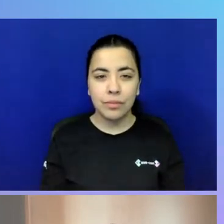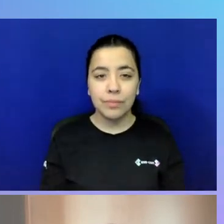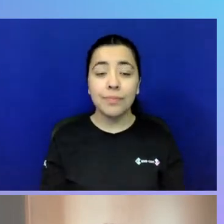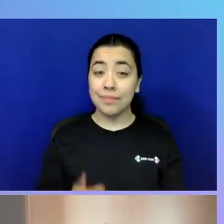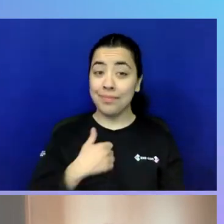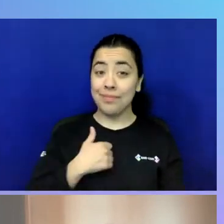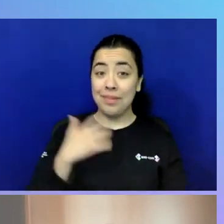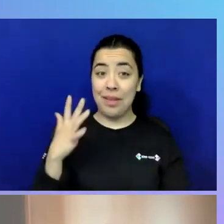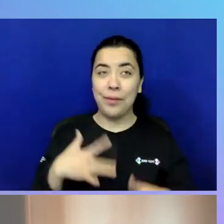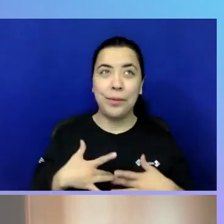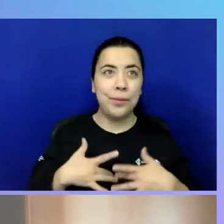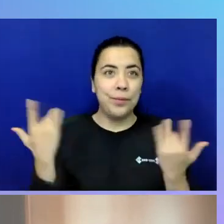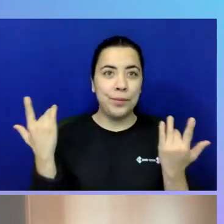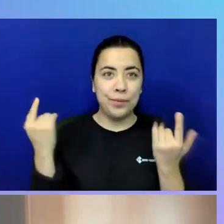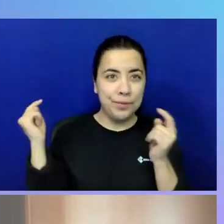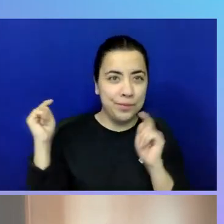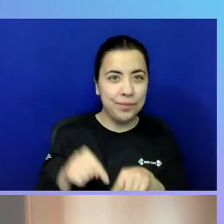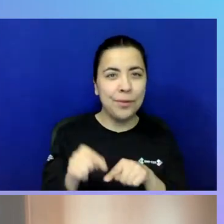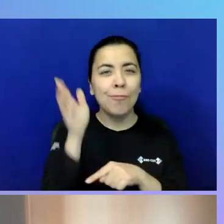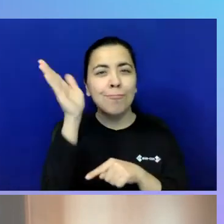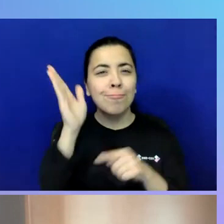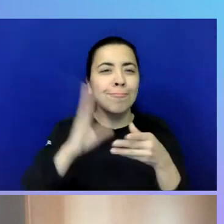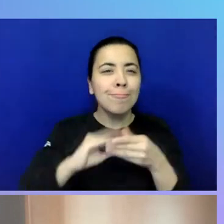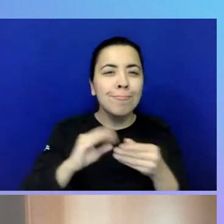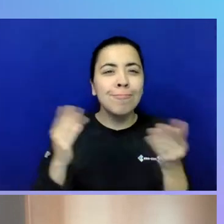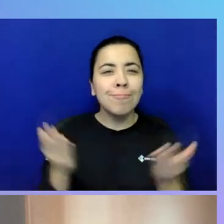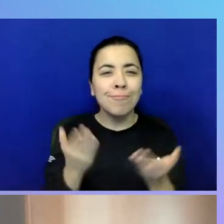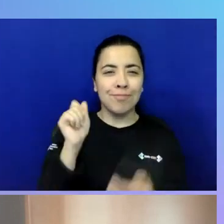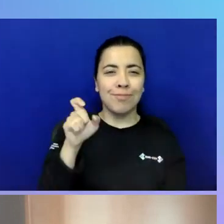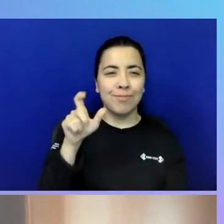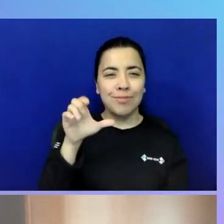to be speaking with you all today at axe-con 2024 for my name